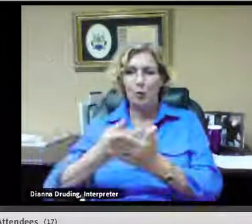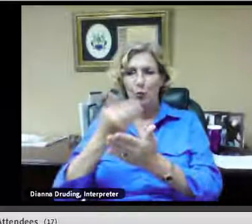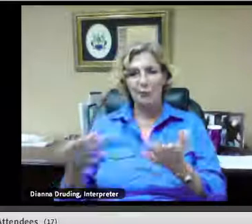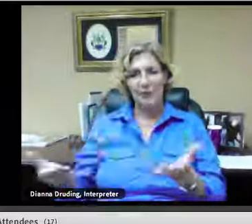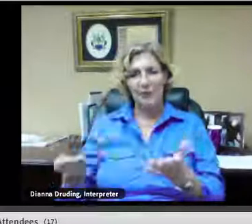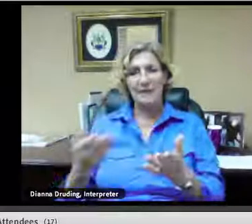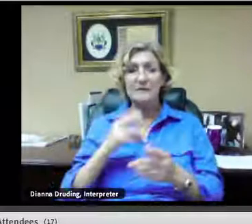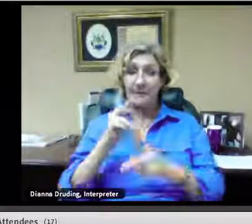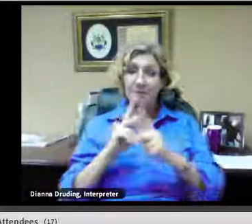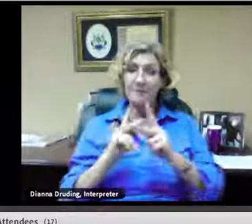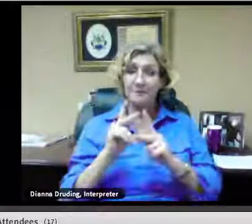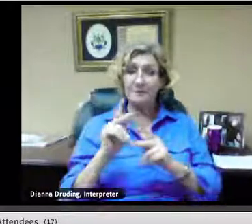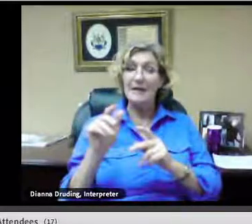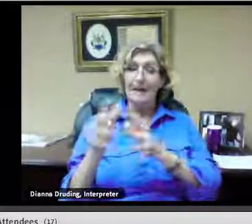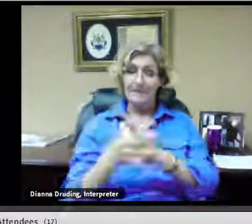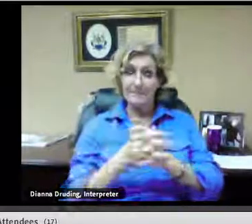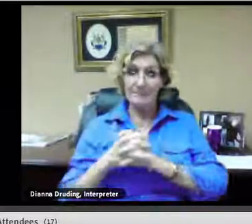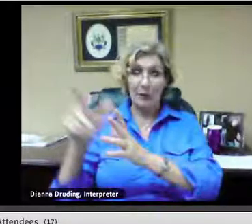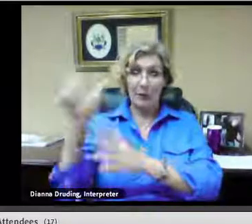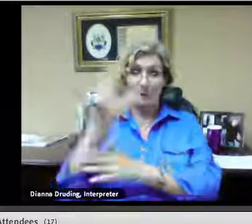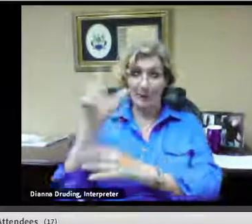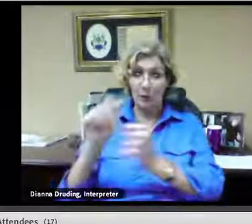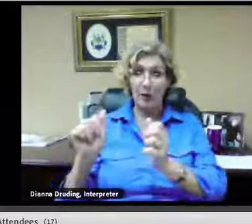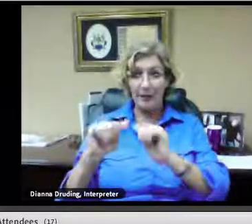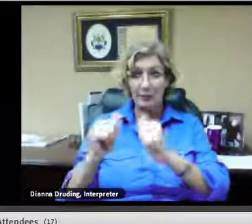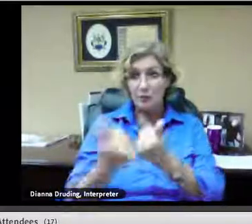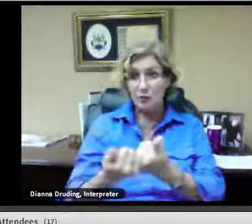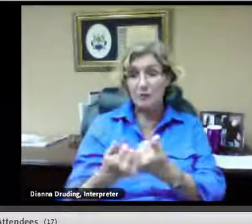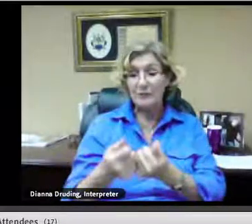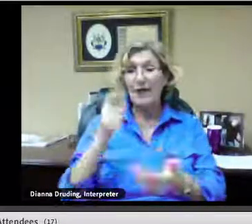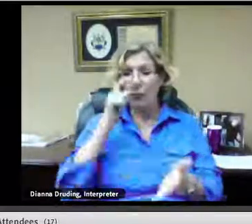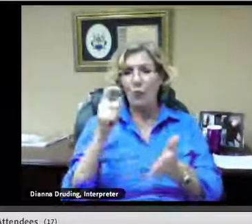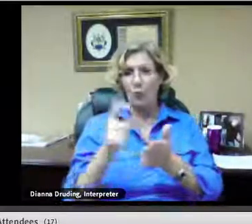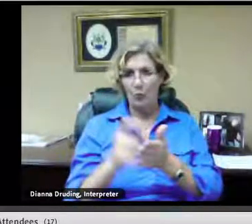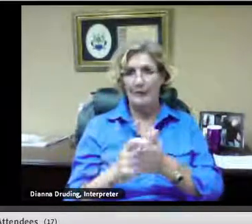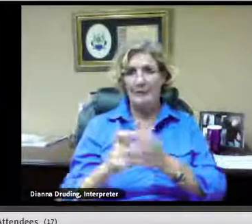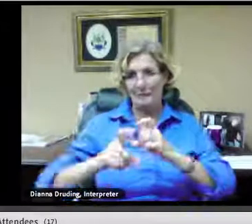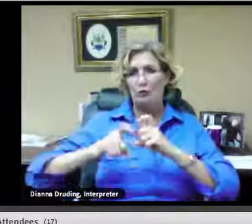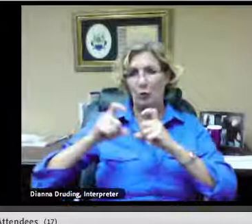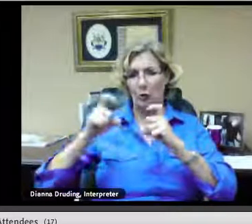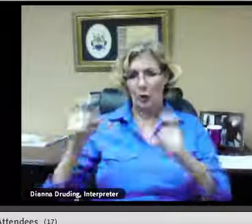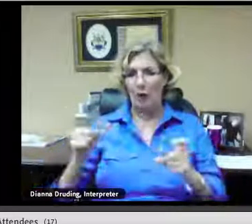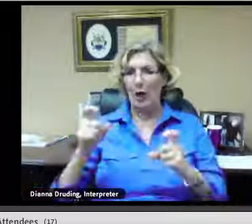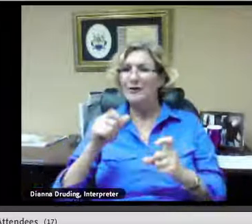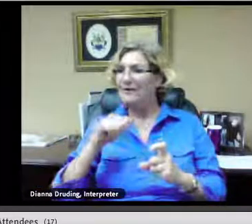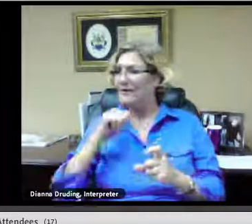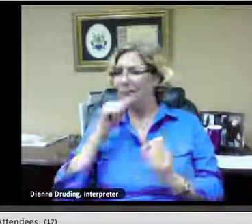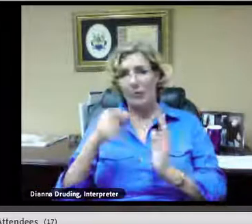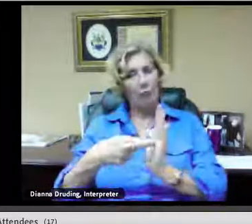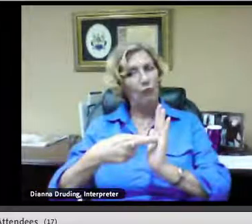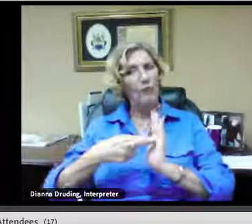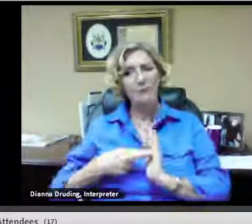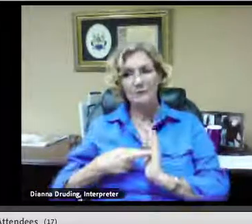and are severely underrepresented in a library profession. I'm sure that's not telling you something you already don't know. Okay.